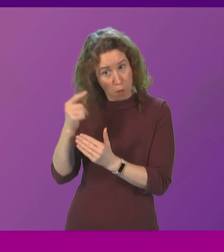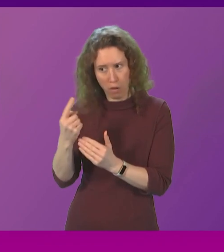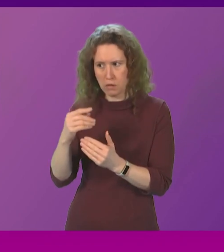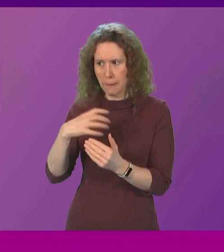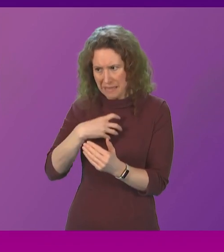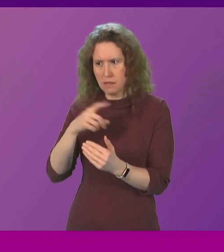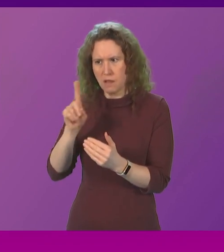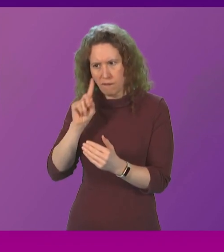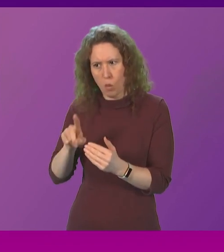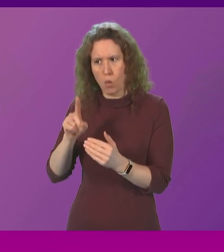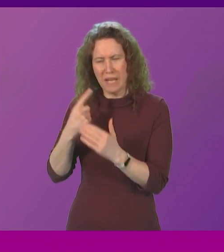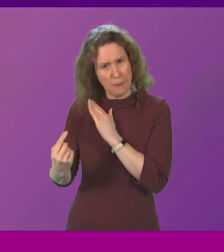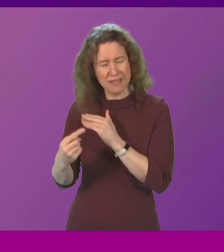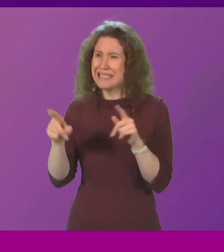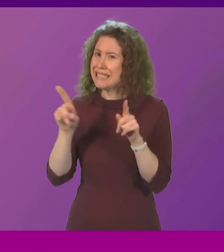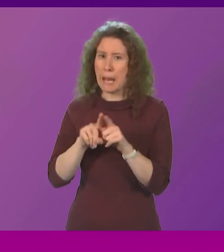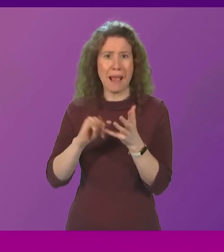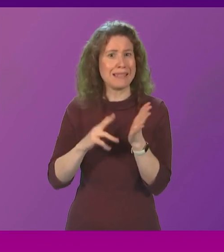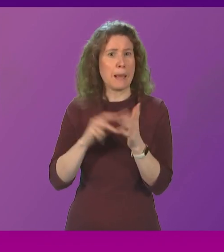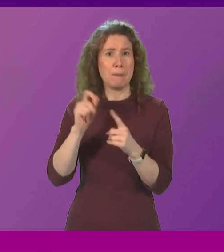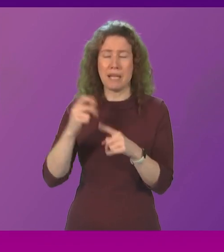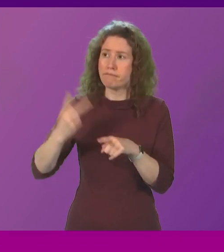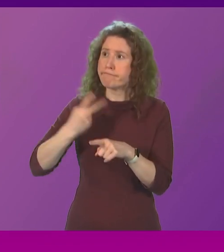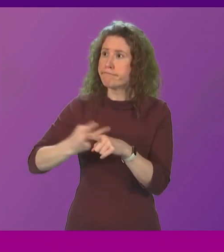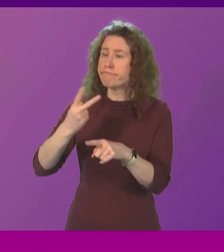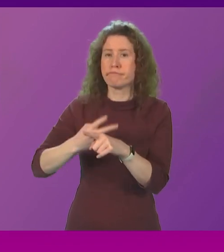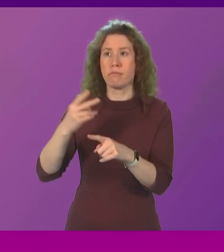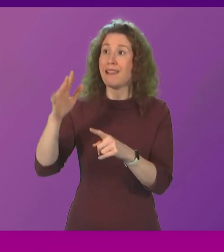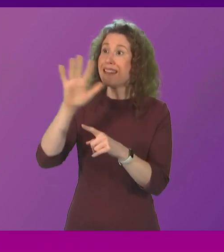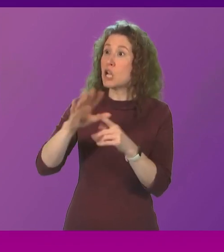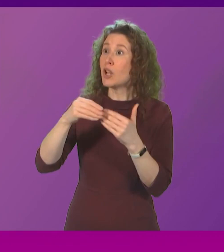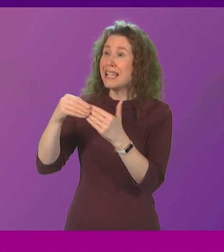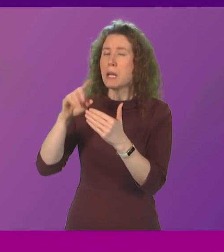It is the same old from the Scottish National Party—another nationalist leader when Scotland needs a national leader.